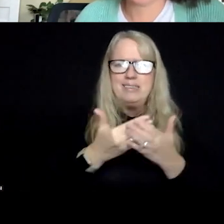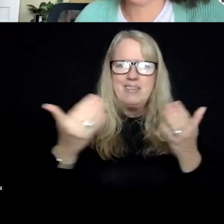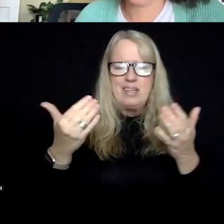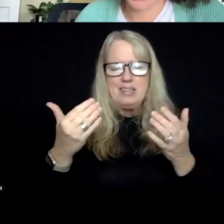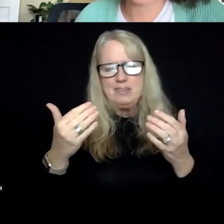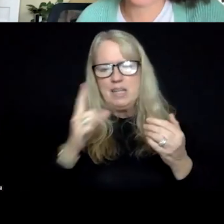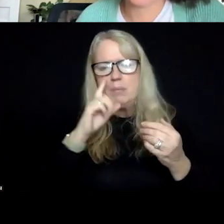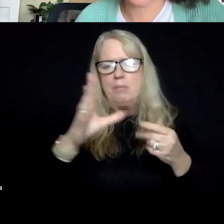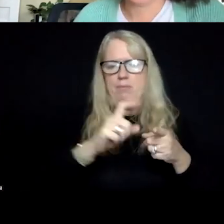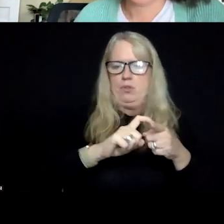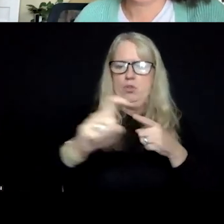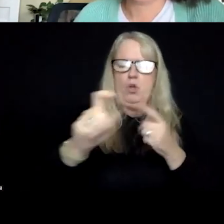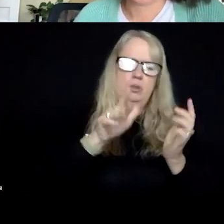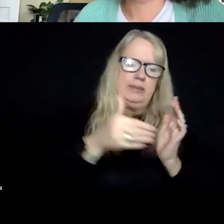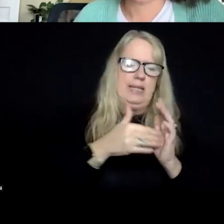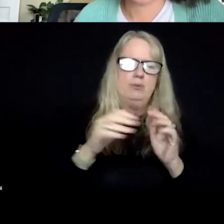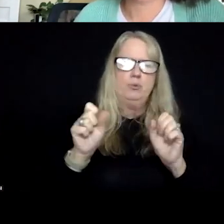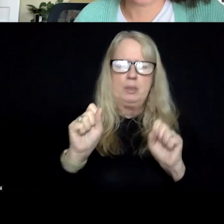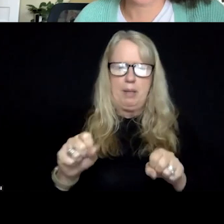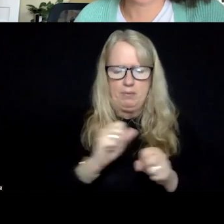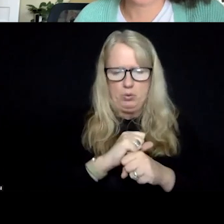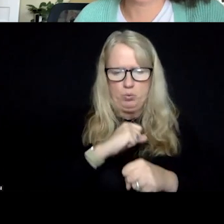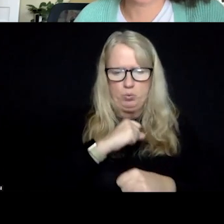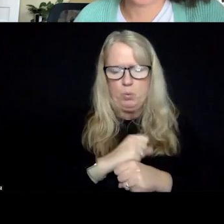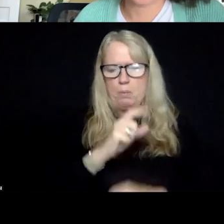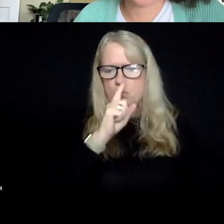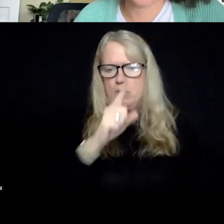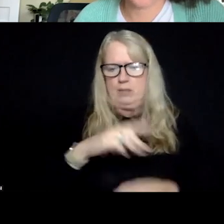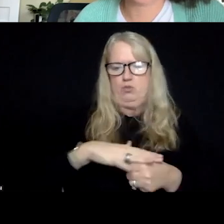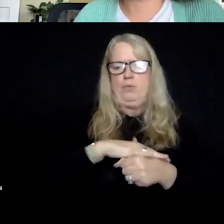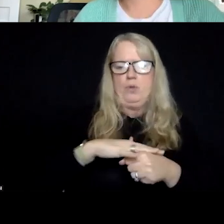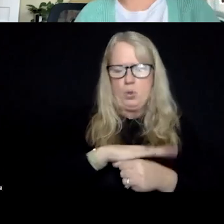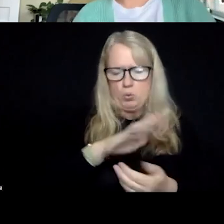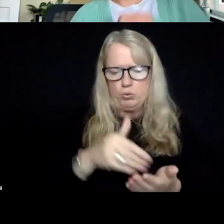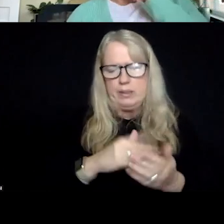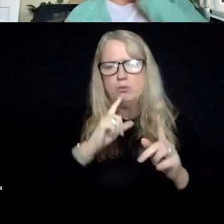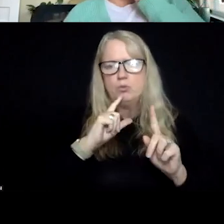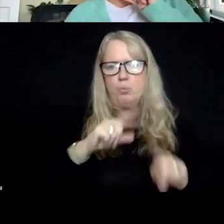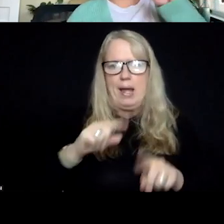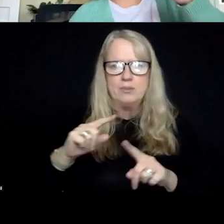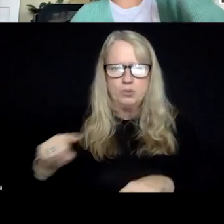CALL CENTER CAPACITY AND MAKING SURE THE LOCAL CENTERS ANSWERING.